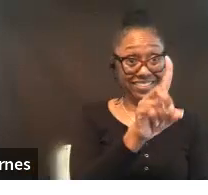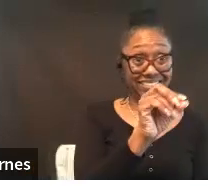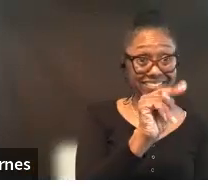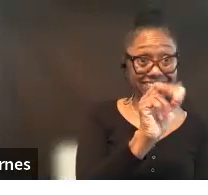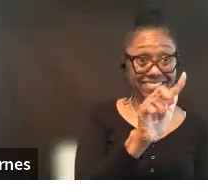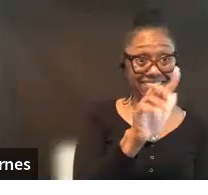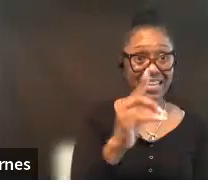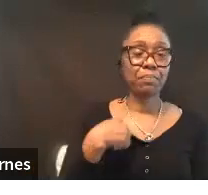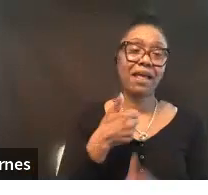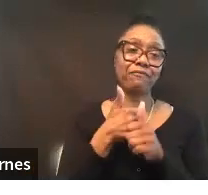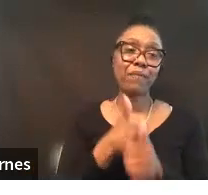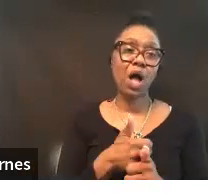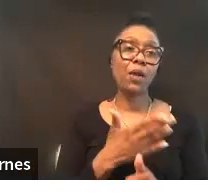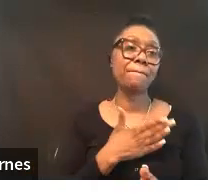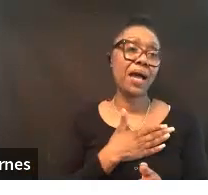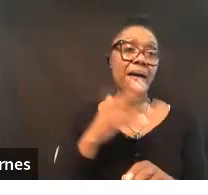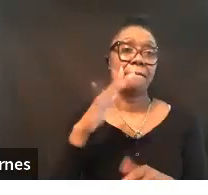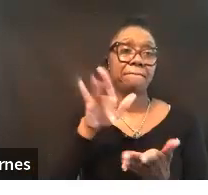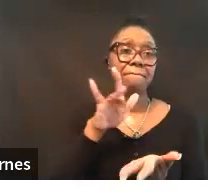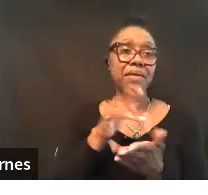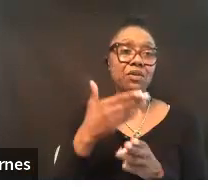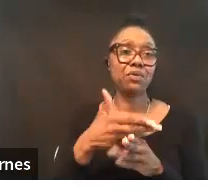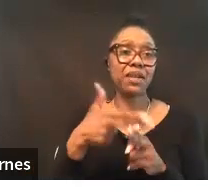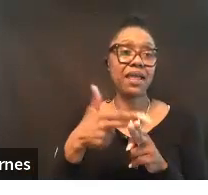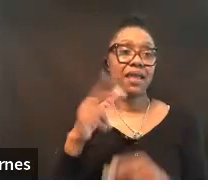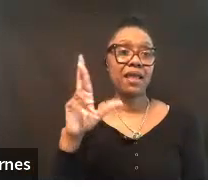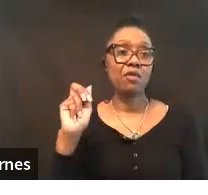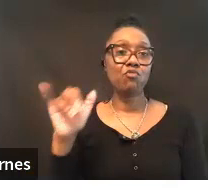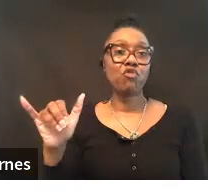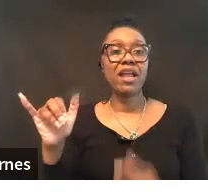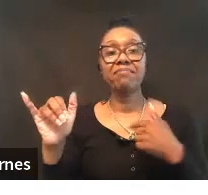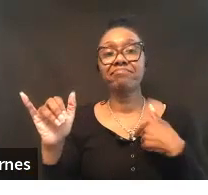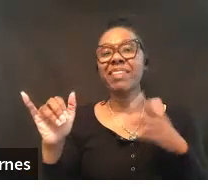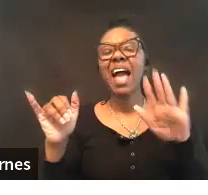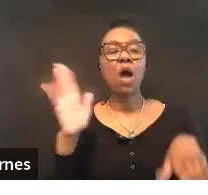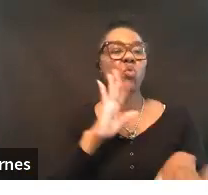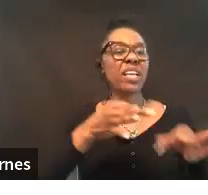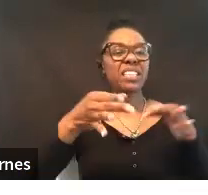I tend to go about my middle domain. There's a big story behind that that we'll get to that at some other time.